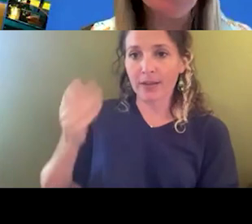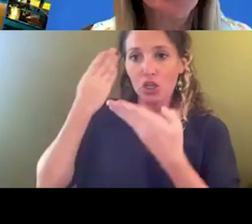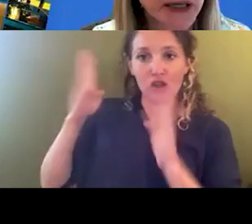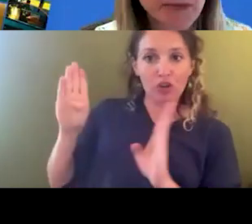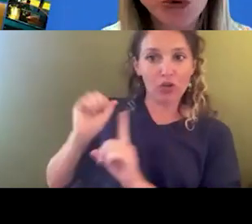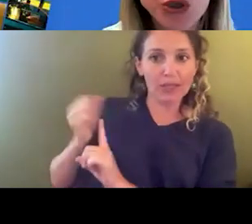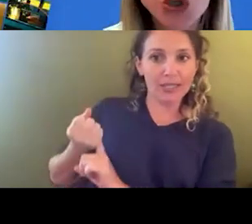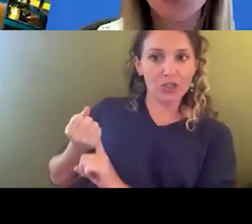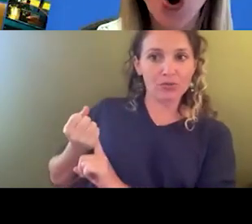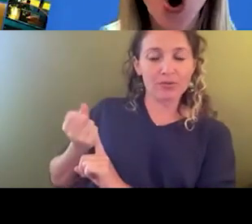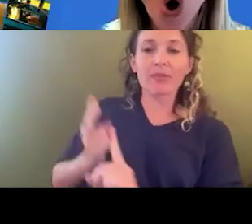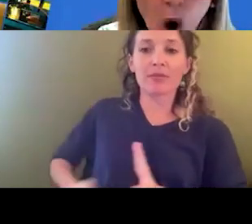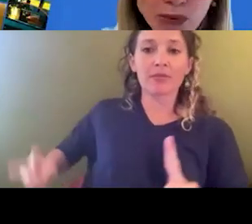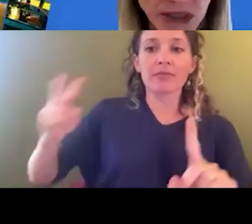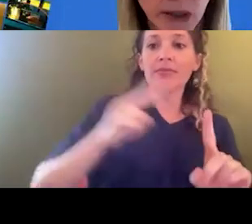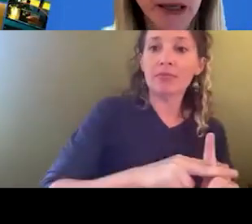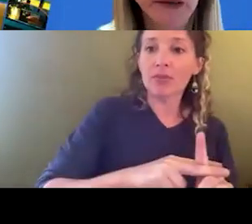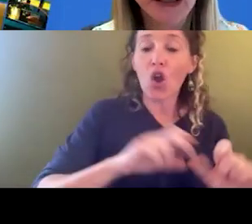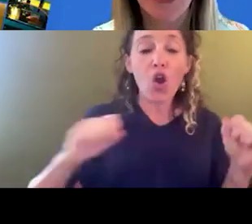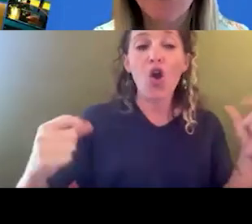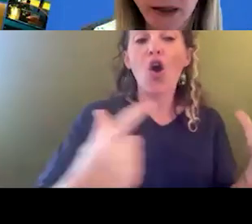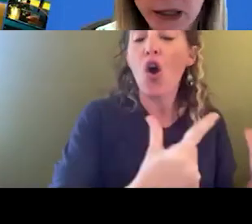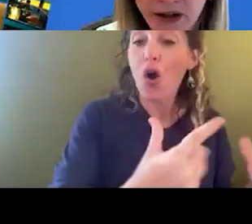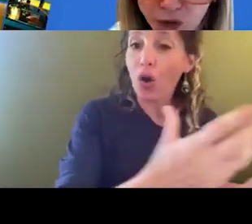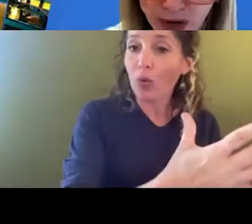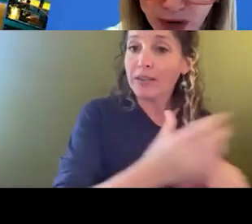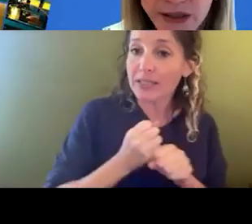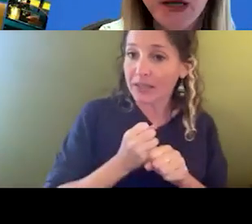applicable to all recipients of NSF grants.